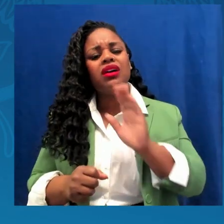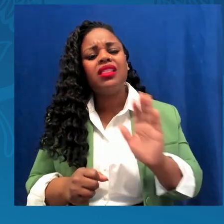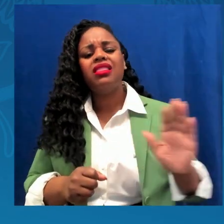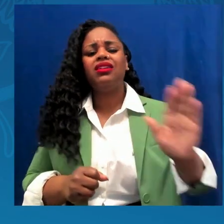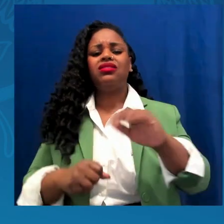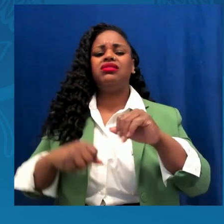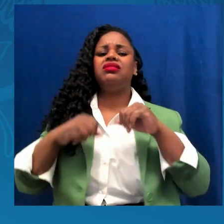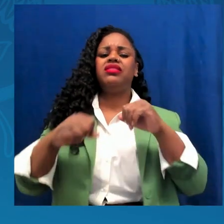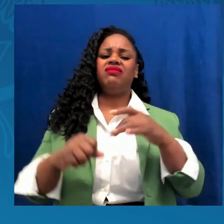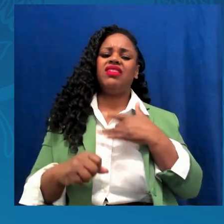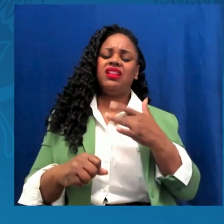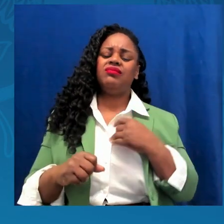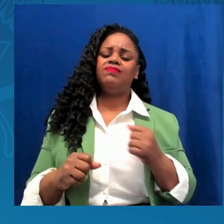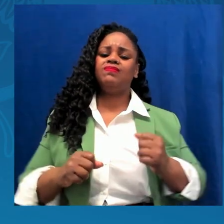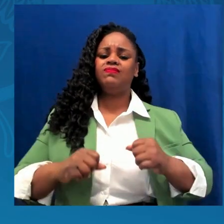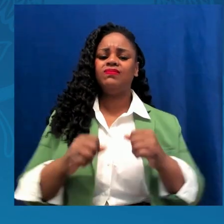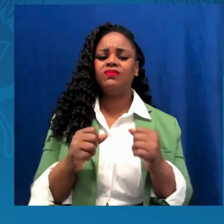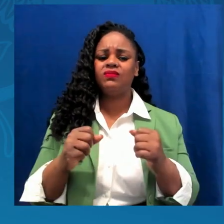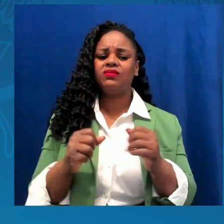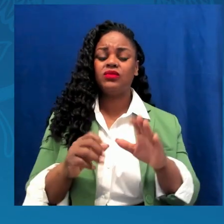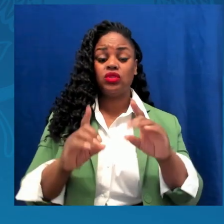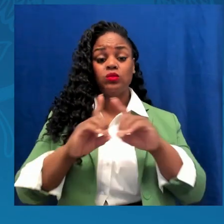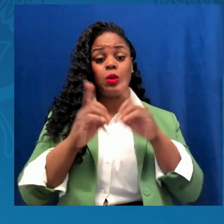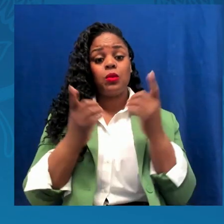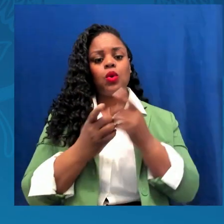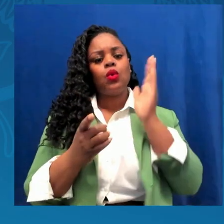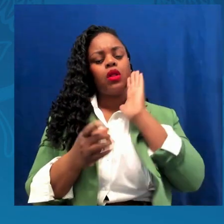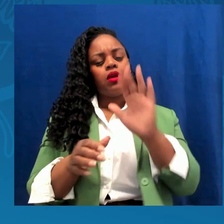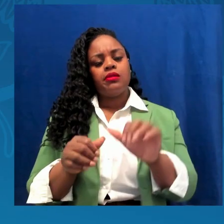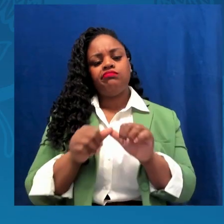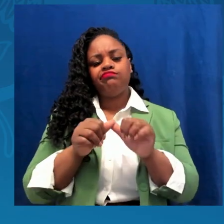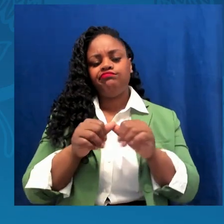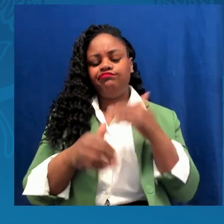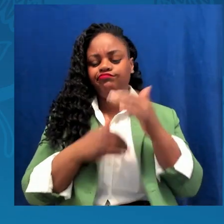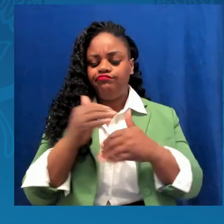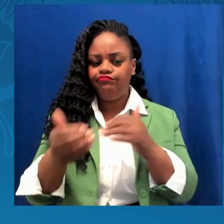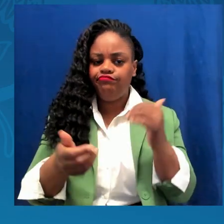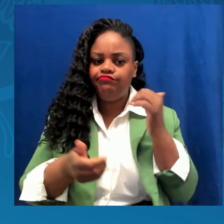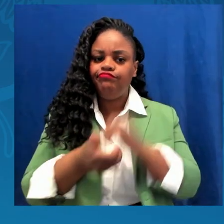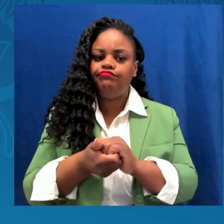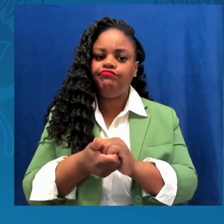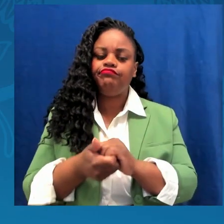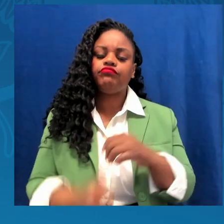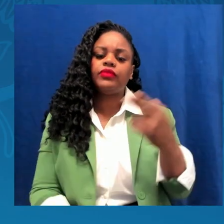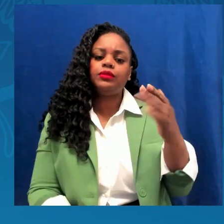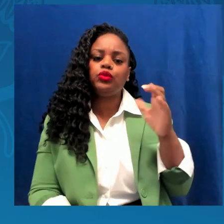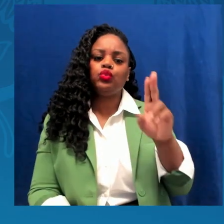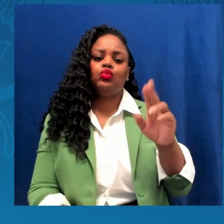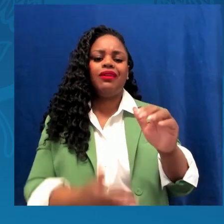The department will continue to partner with HBCU leaders and contribute to the whole of government response